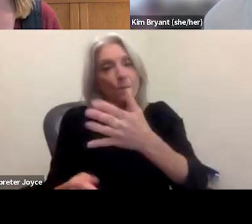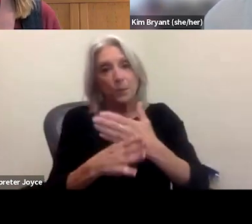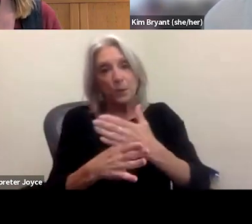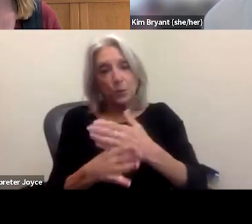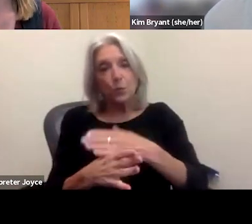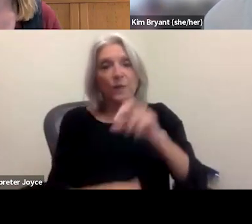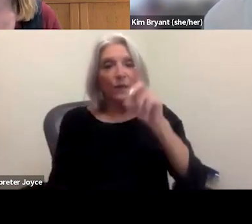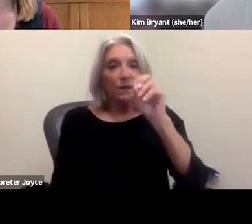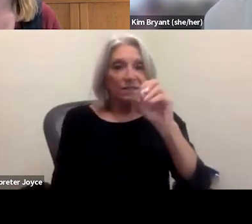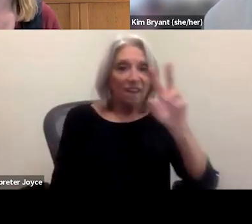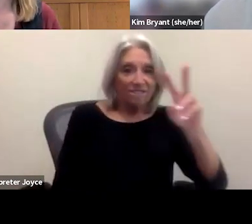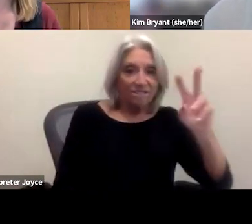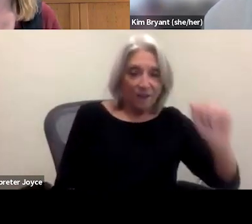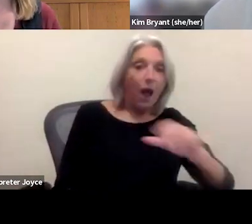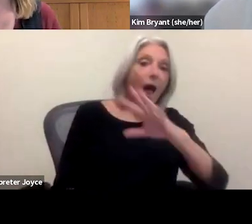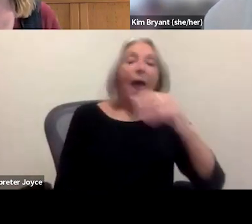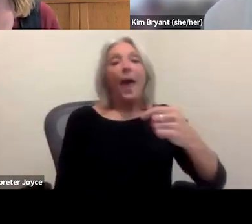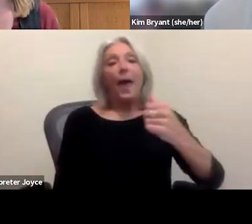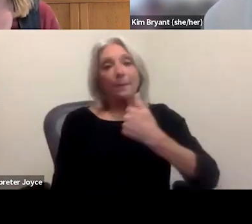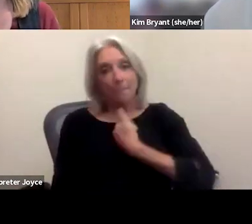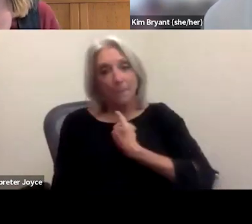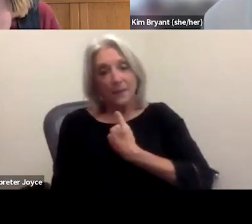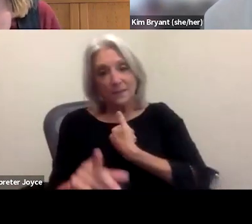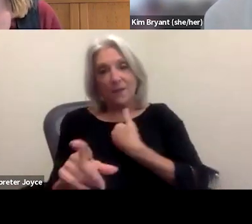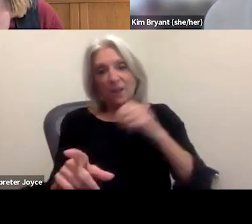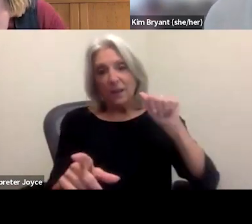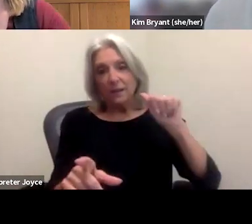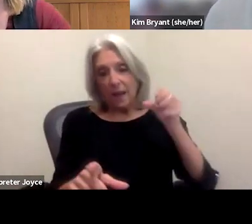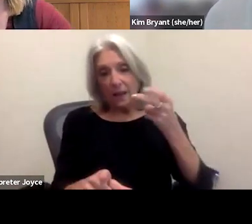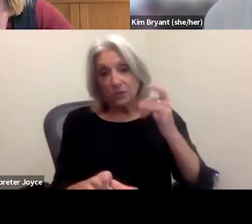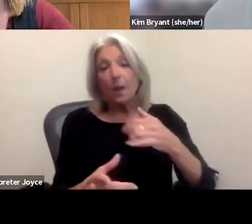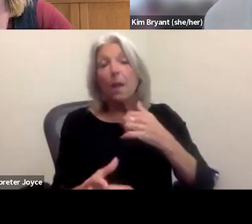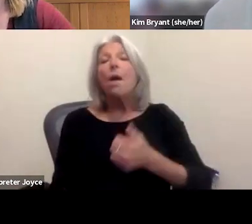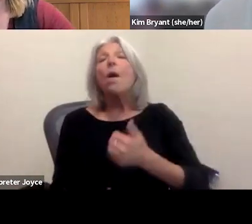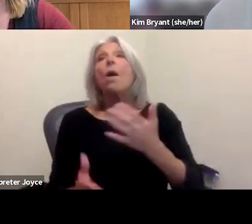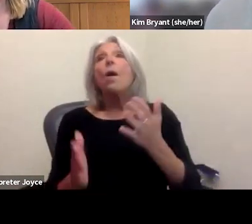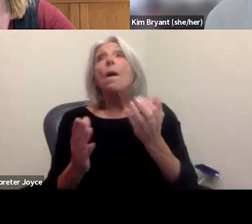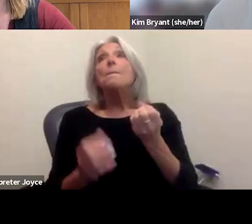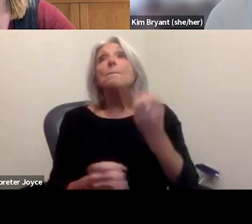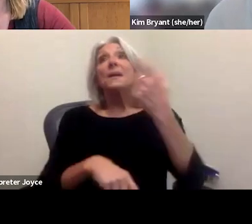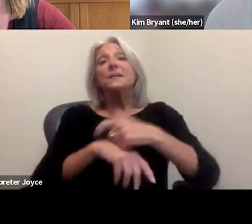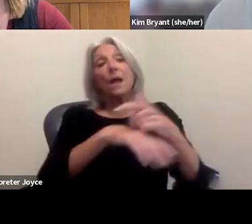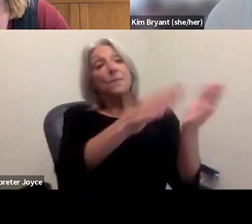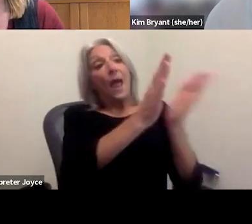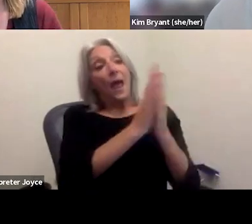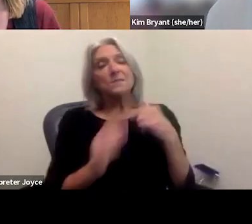So the question I get most often asked in my role is, how do I even get started?